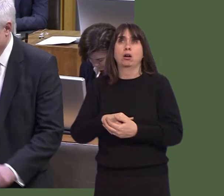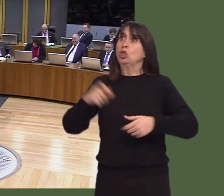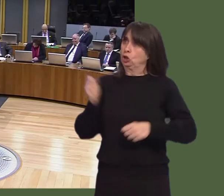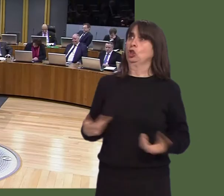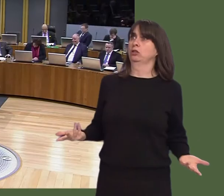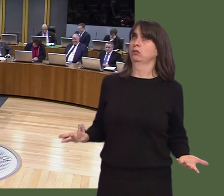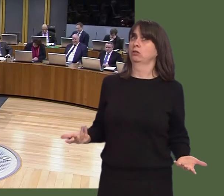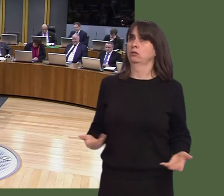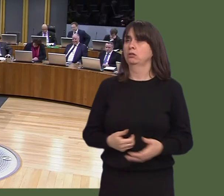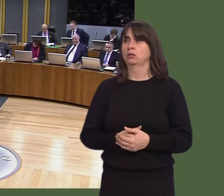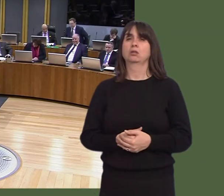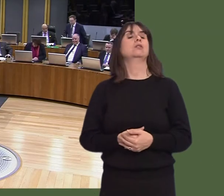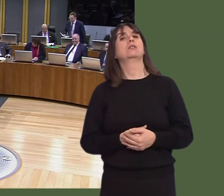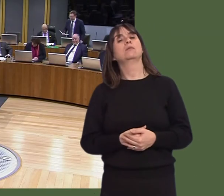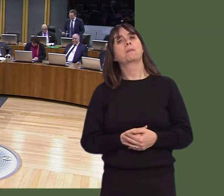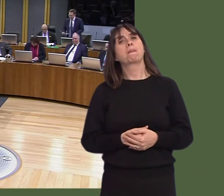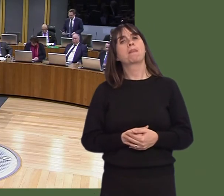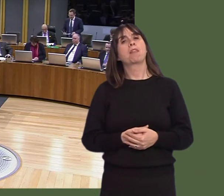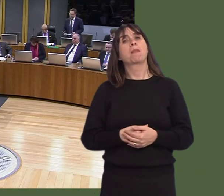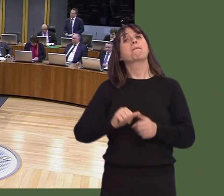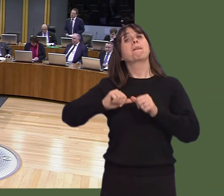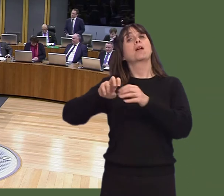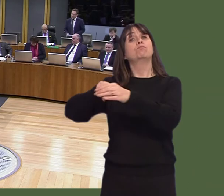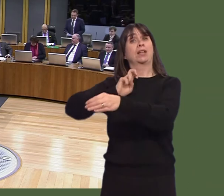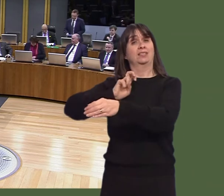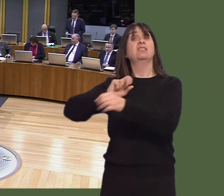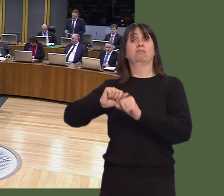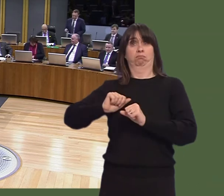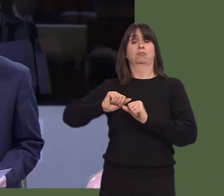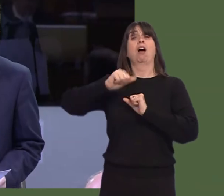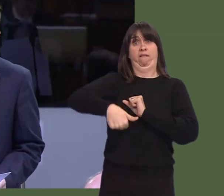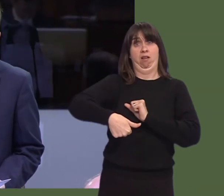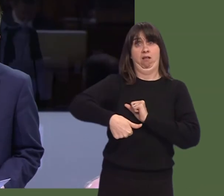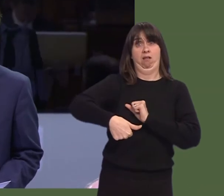I quoteóthat was 'truly representative of Welsh needs.'